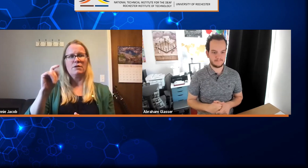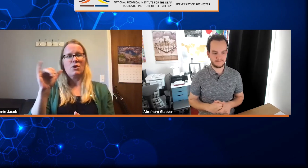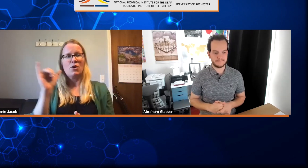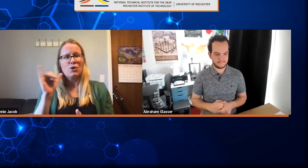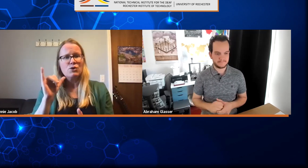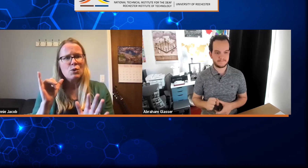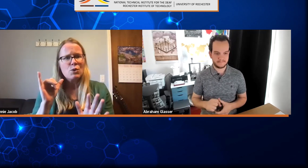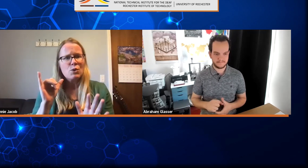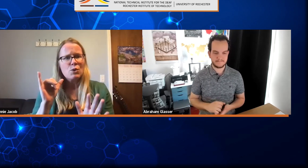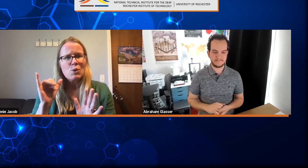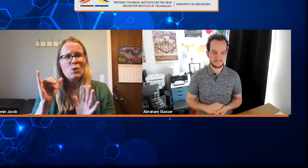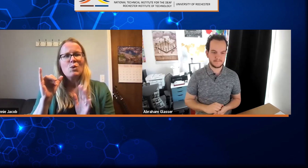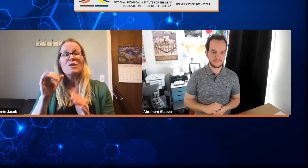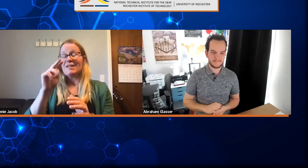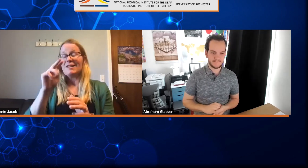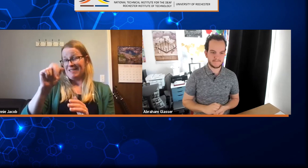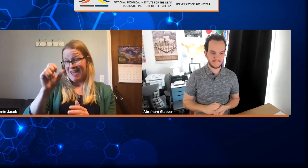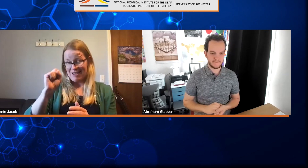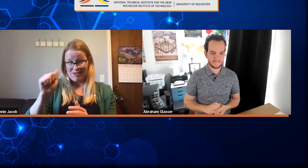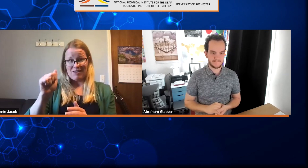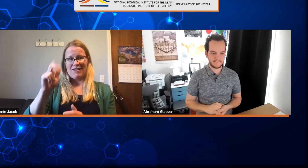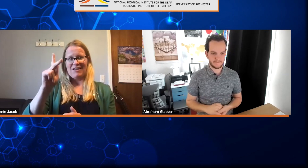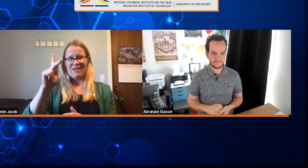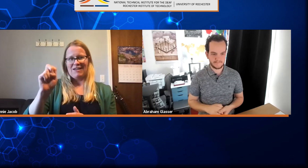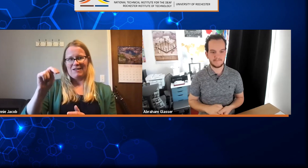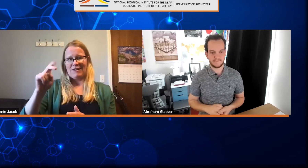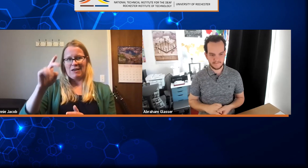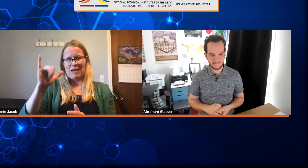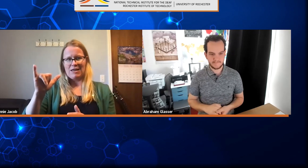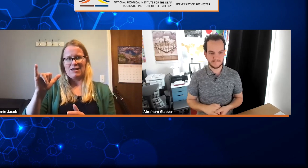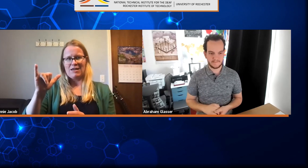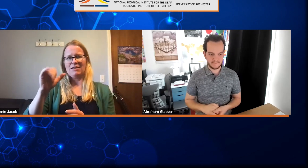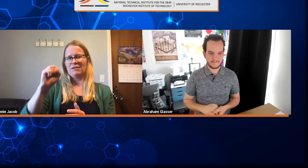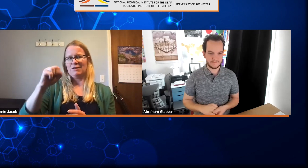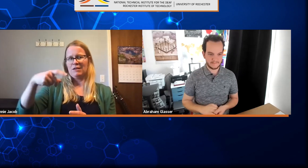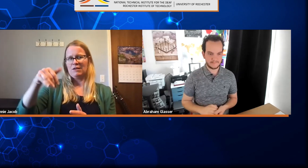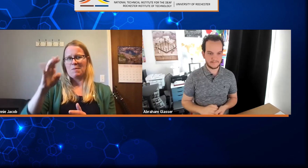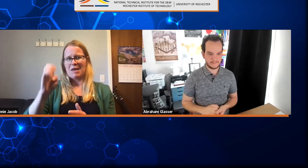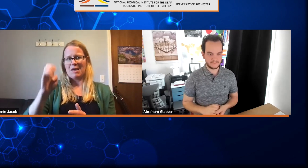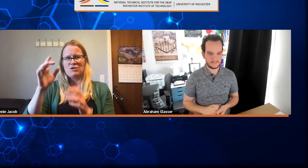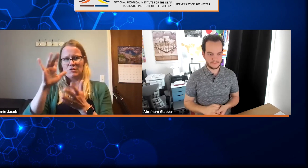and also at the NASA Kennedy Space Center.